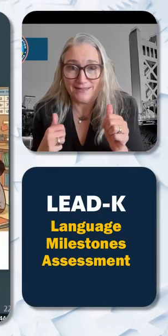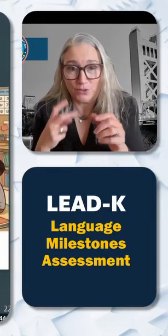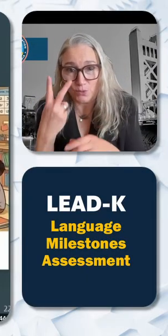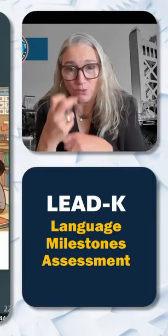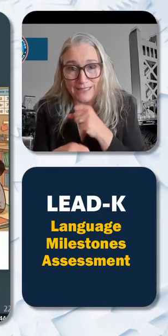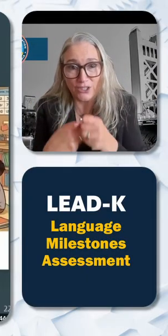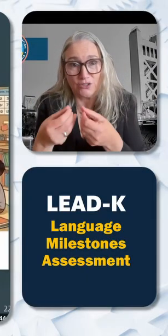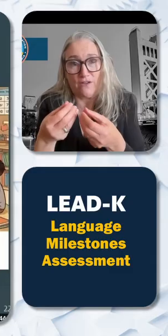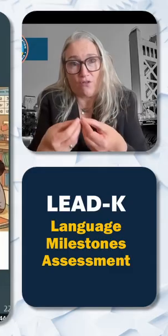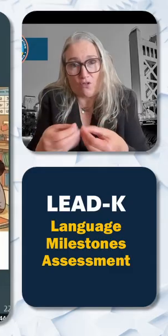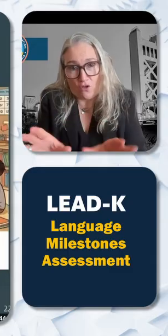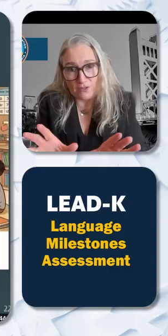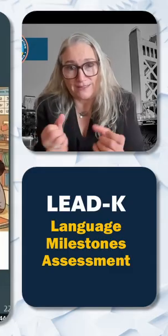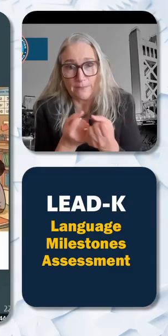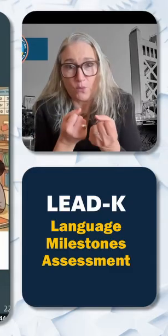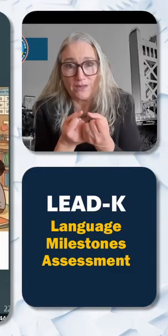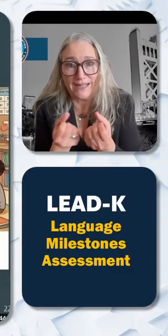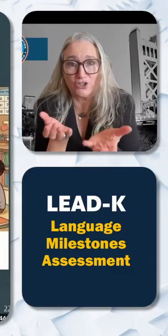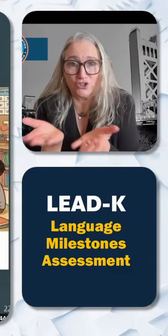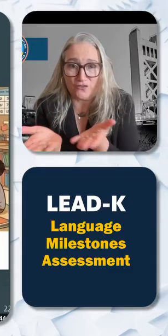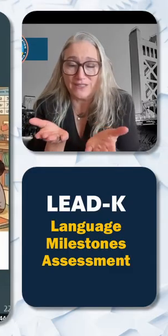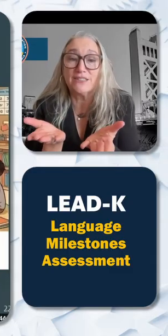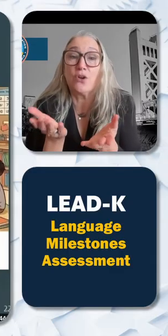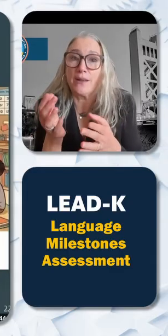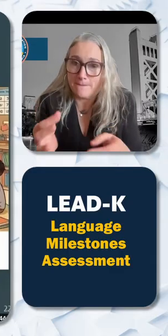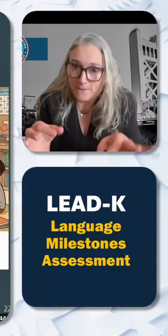do well. They arrive to kindergarten at the age of 5,